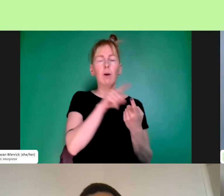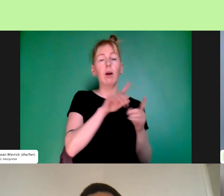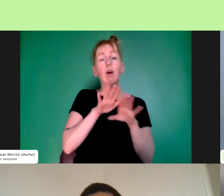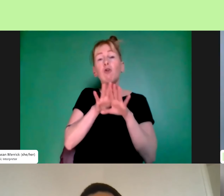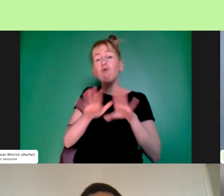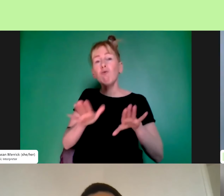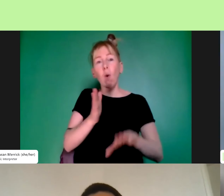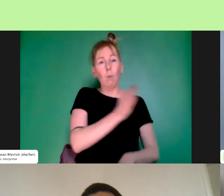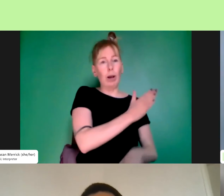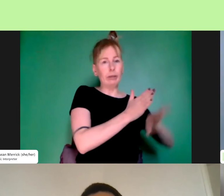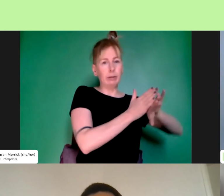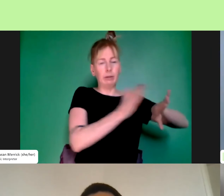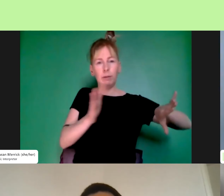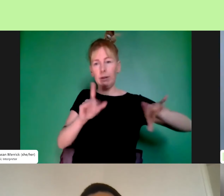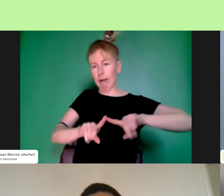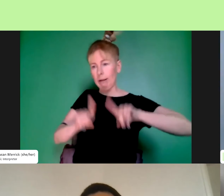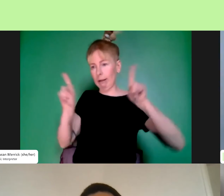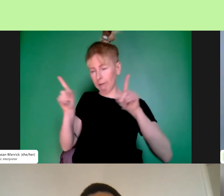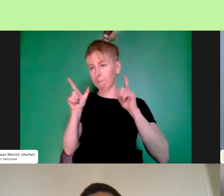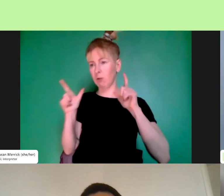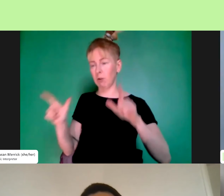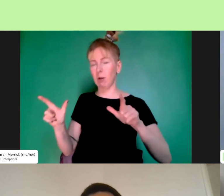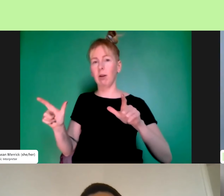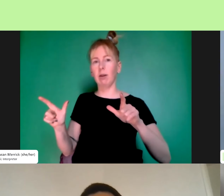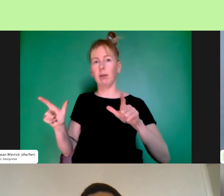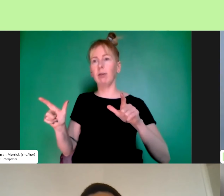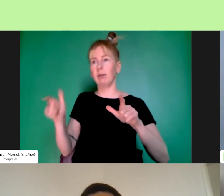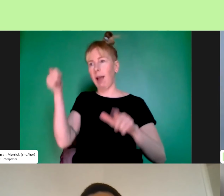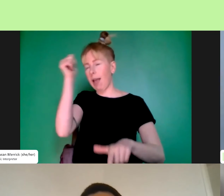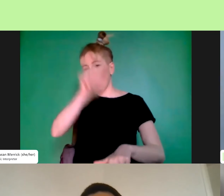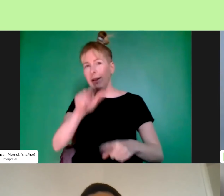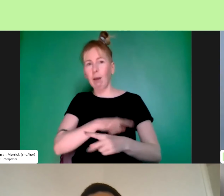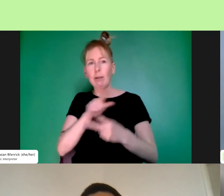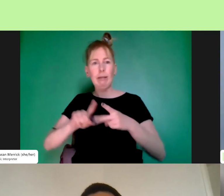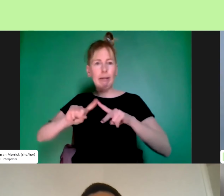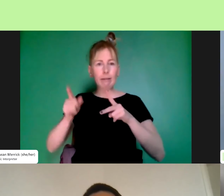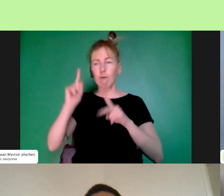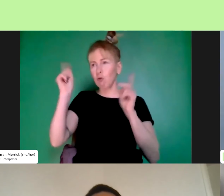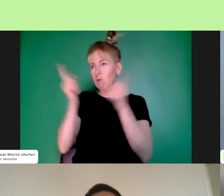And there are many academics and writers in Africa and Asia who've been doing this. Yeah.